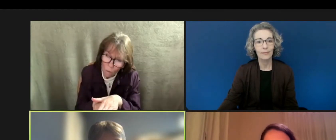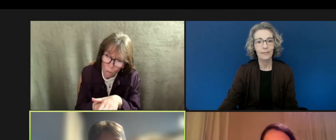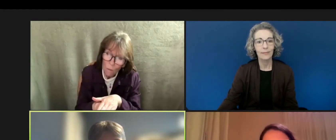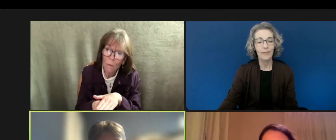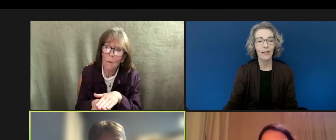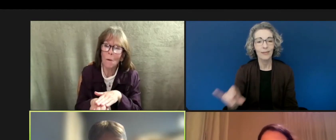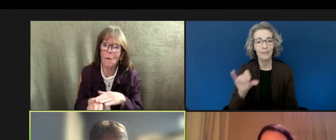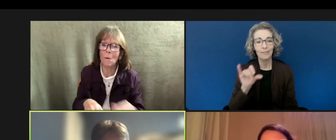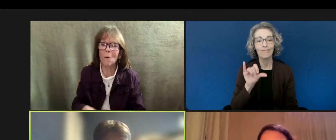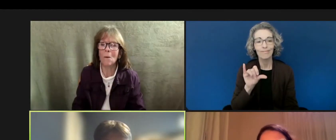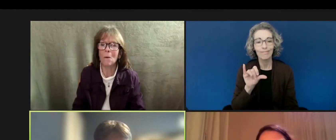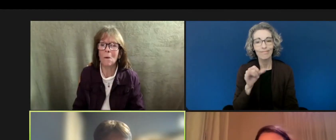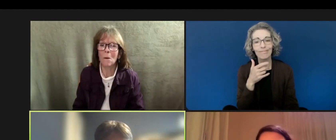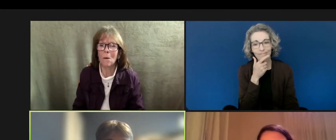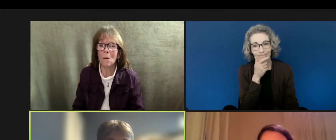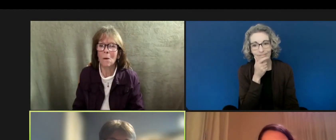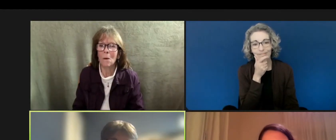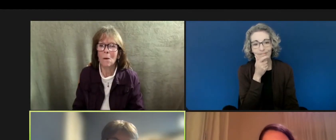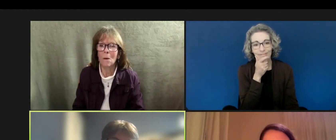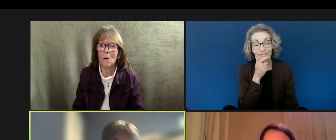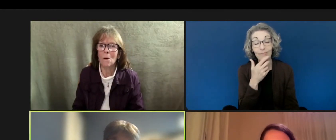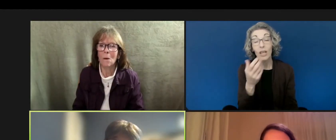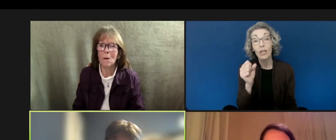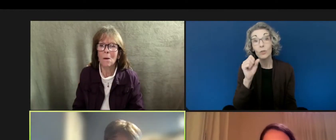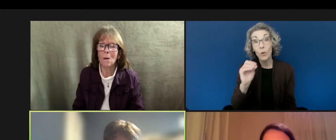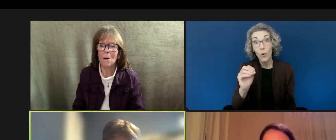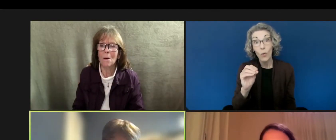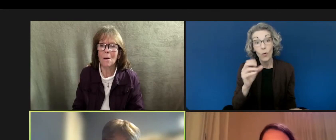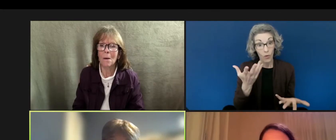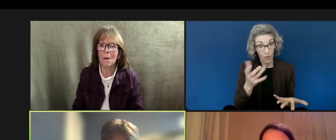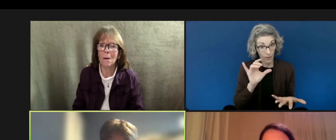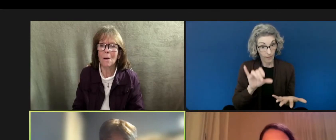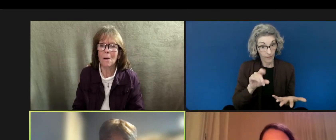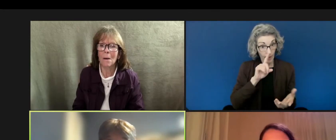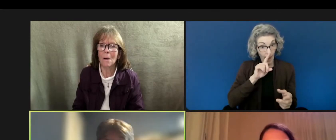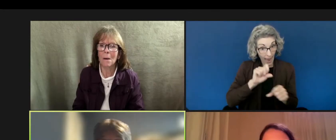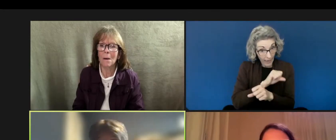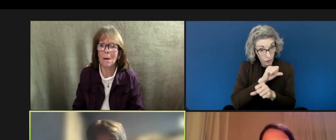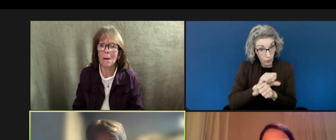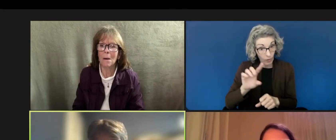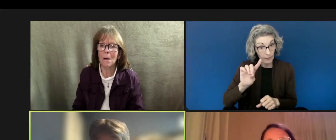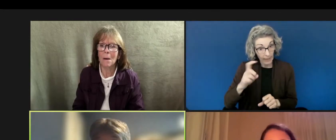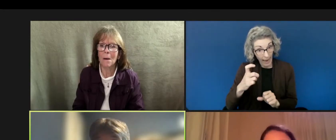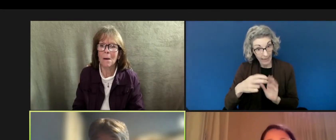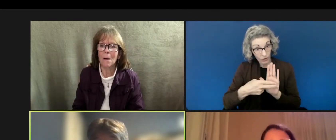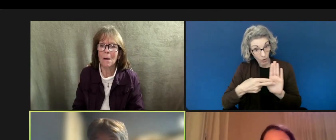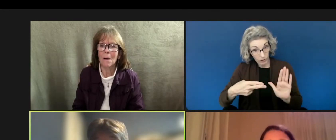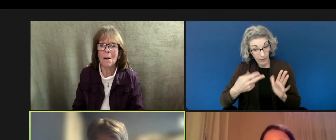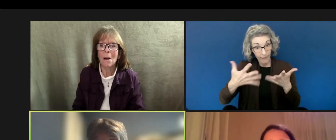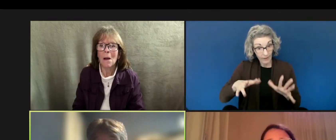Dear, okay, so is this an actual diagnosis, have you ever been assessed for that?